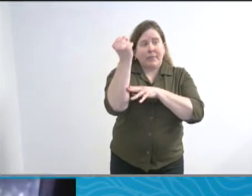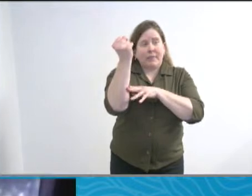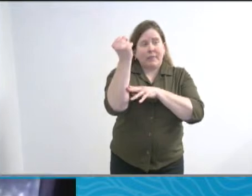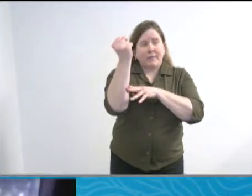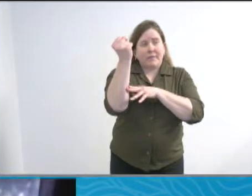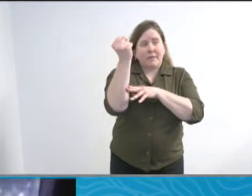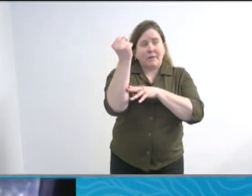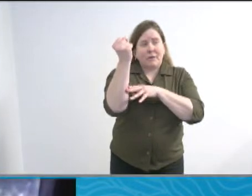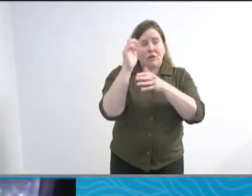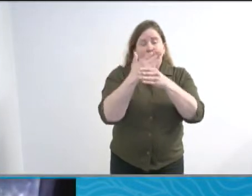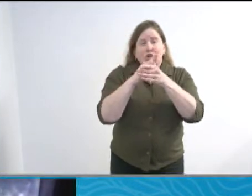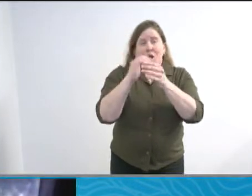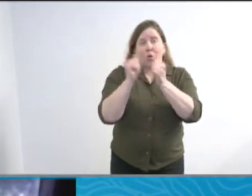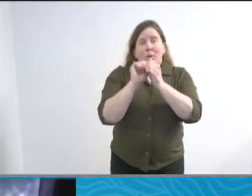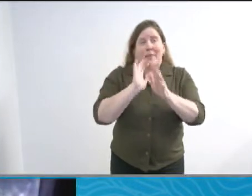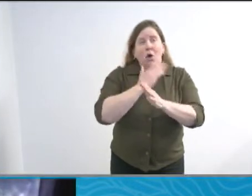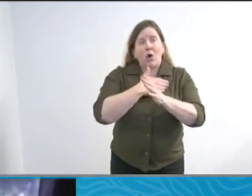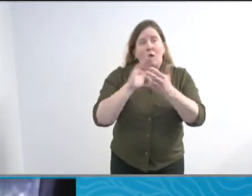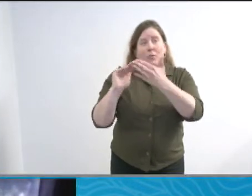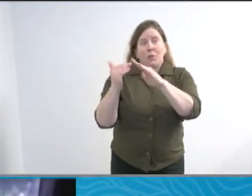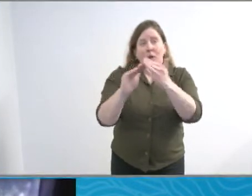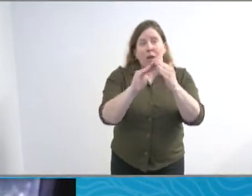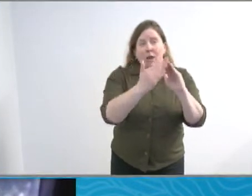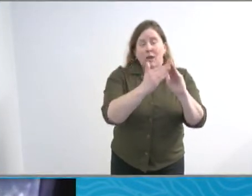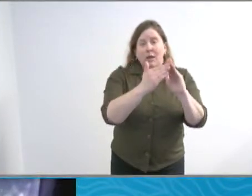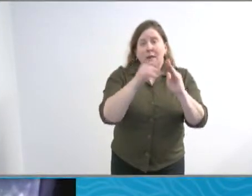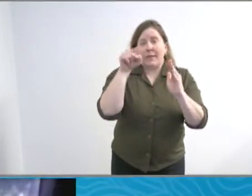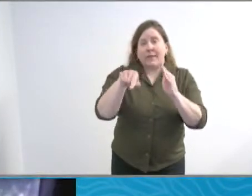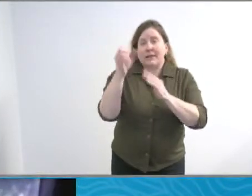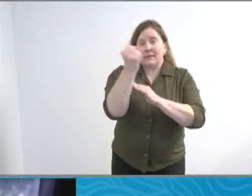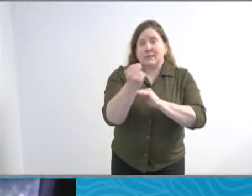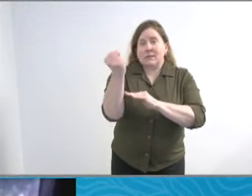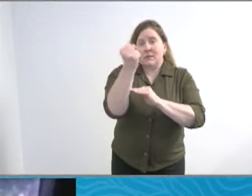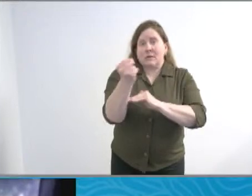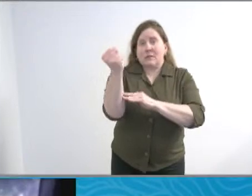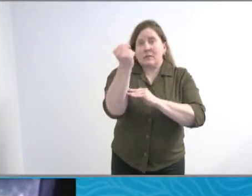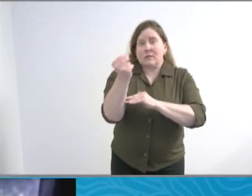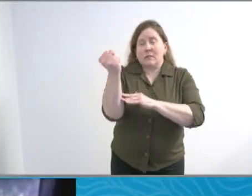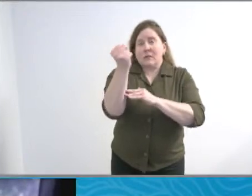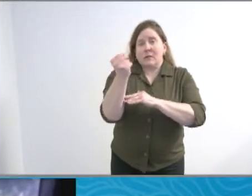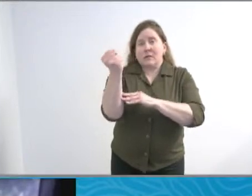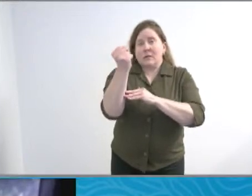with our community, if you're not aware, this Saturday we're proud to bring back our Black Student